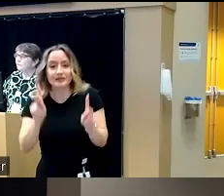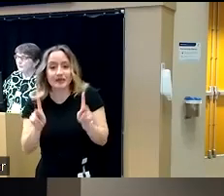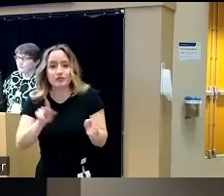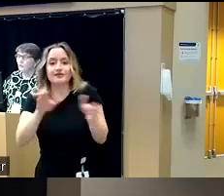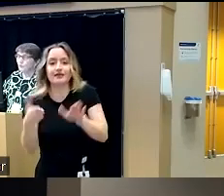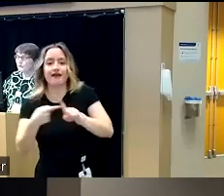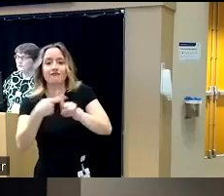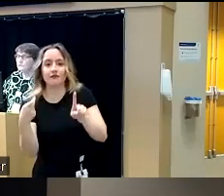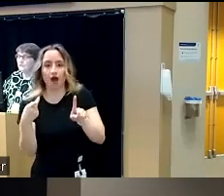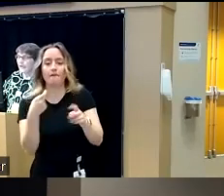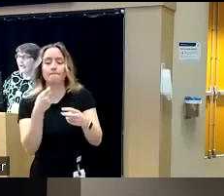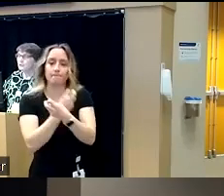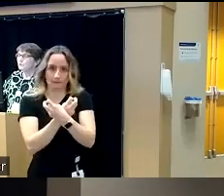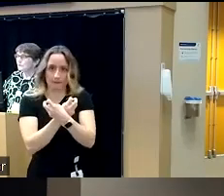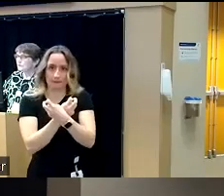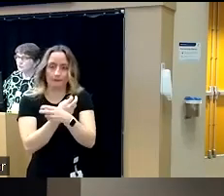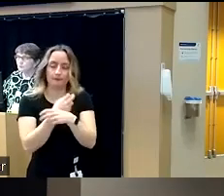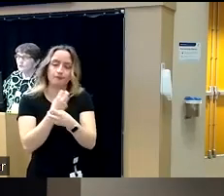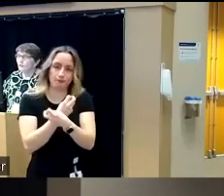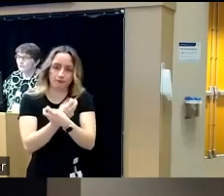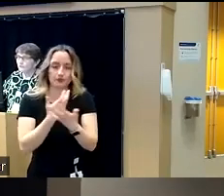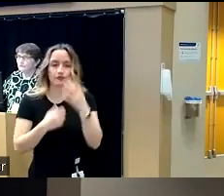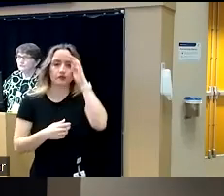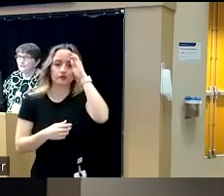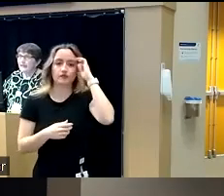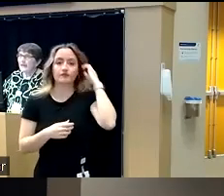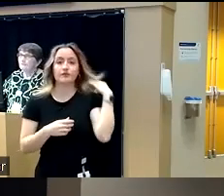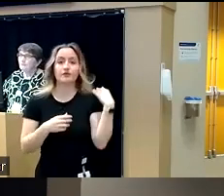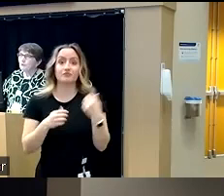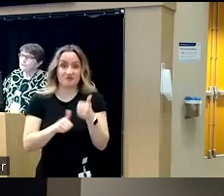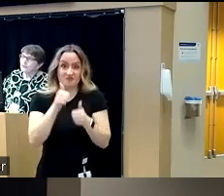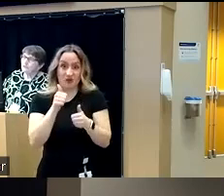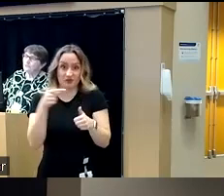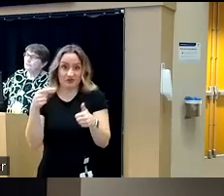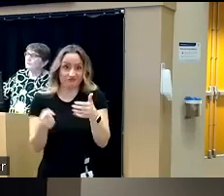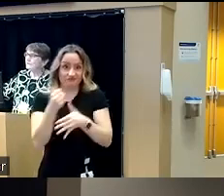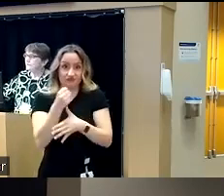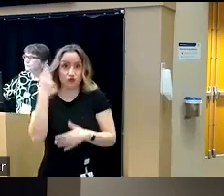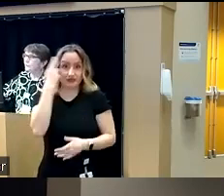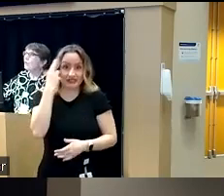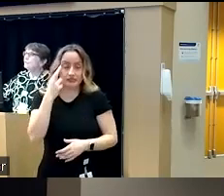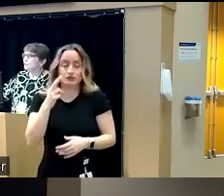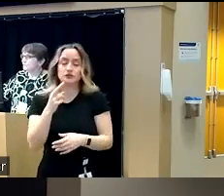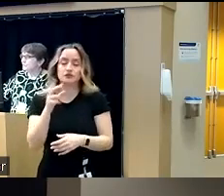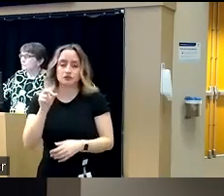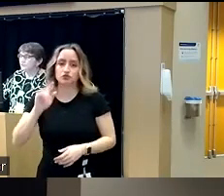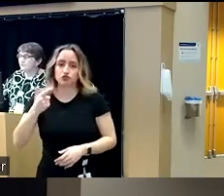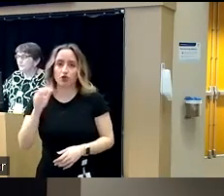of which was actual drug overdose and most of the drug the drug overdoses which have